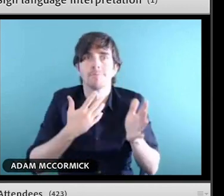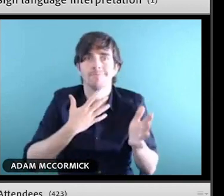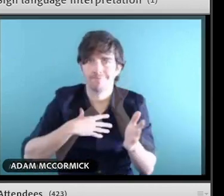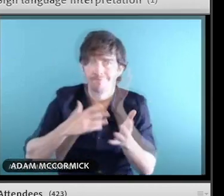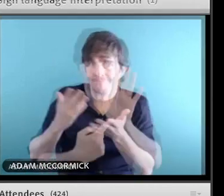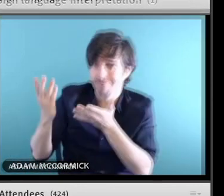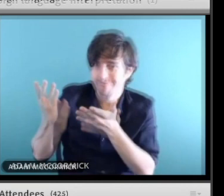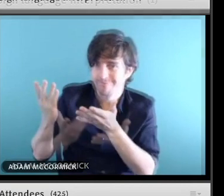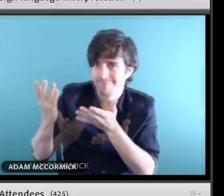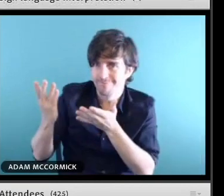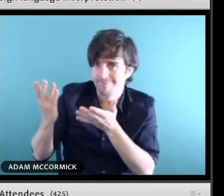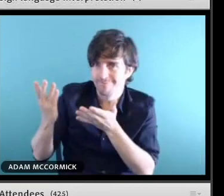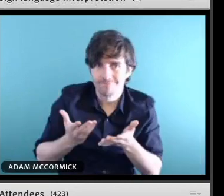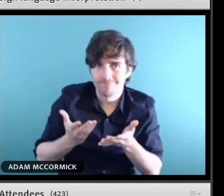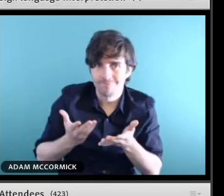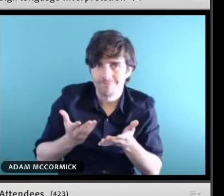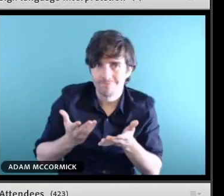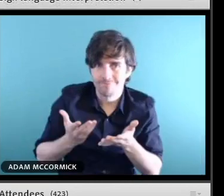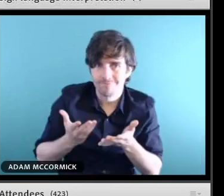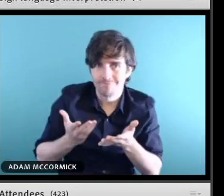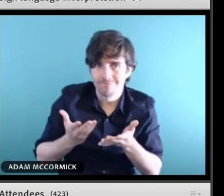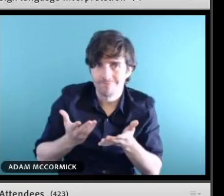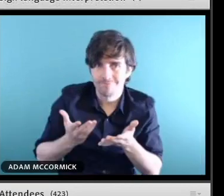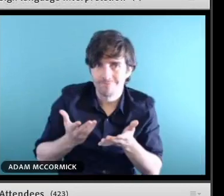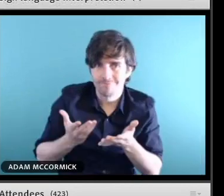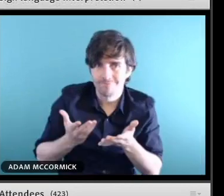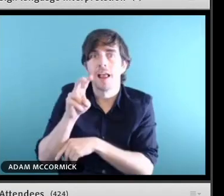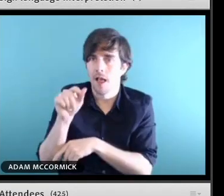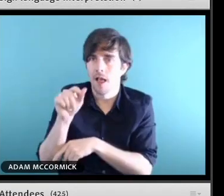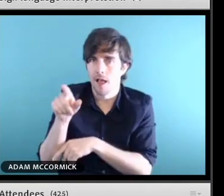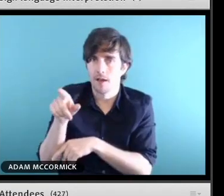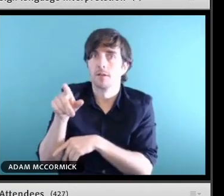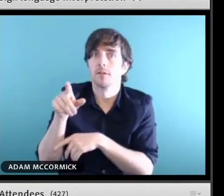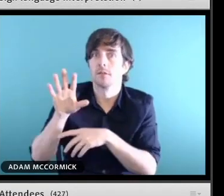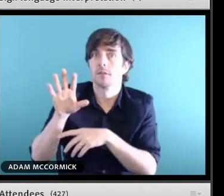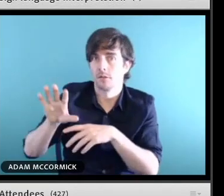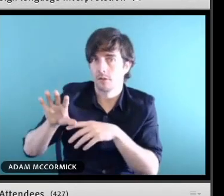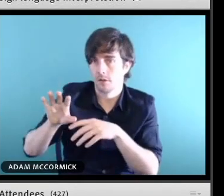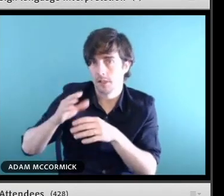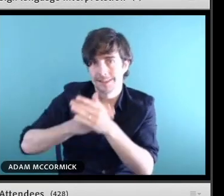You were working together with local OPDs in order to improve the organization's needs